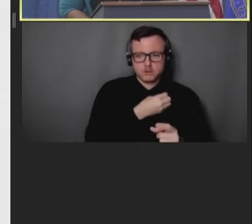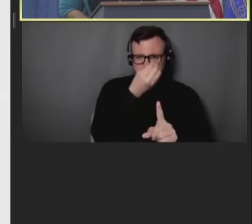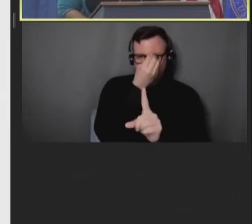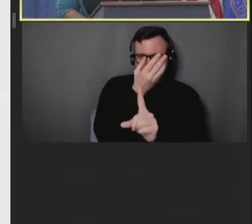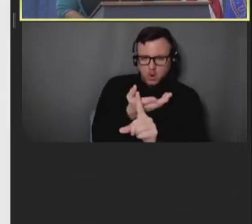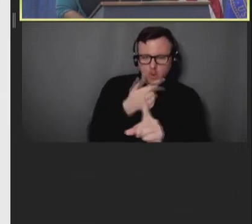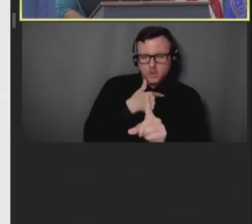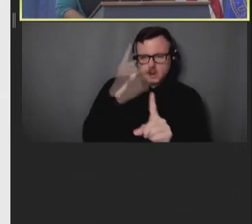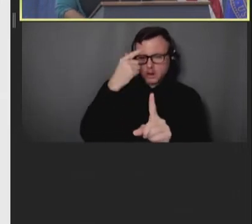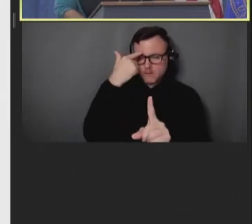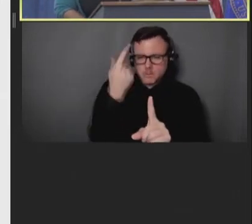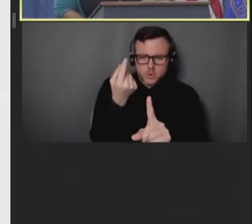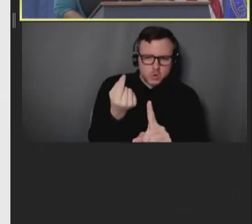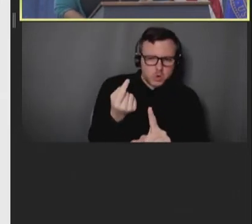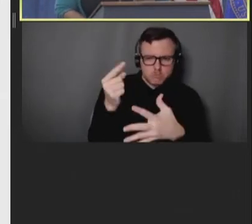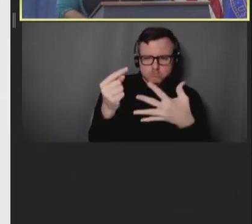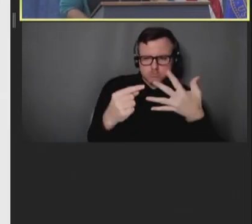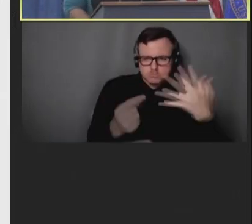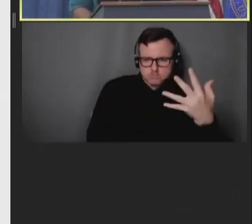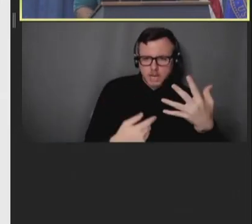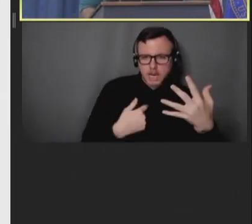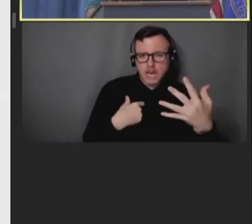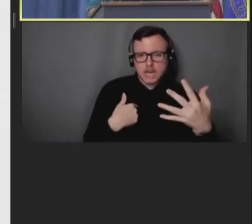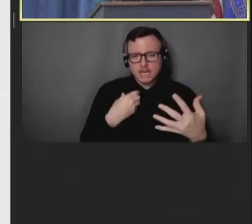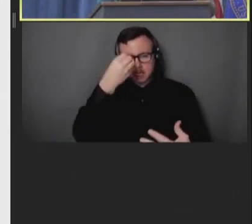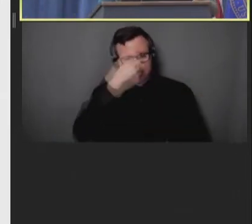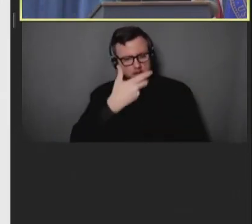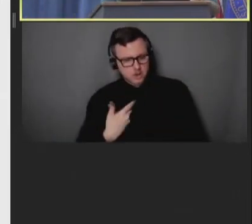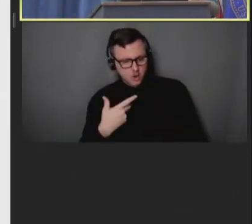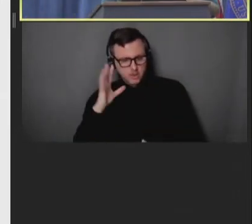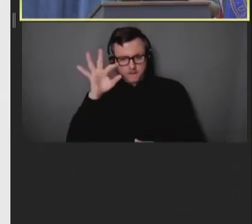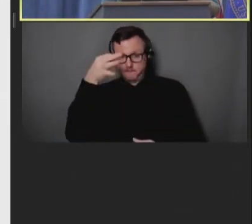and they're the ones that come back and tell us, "The feds aren't getting this right," or